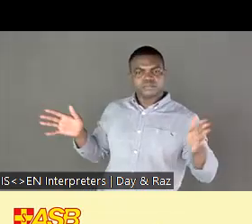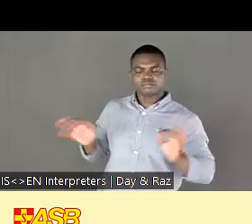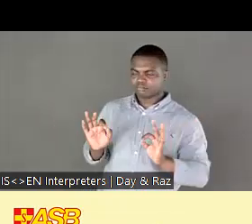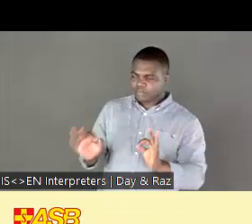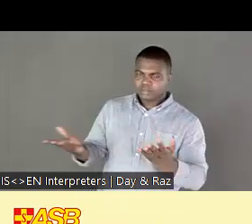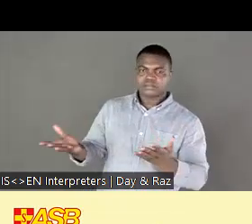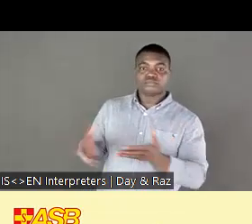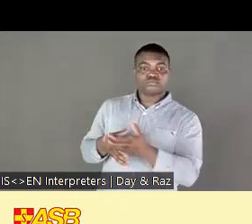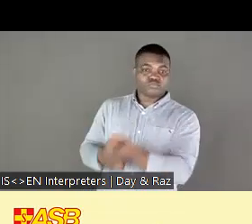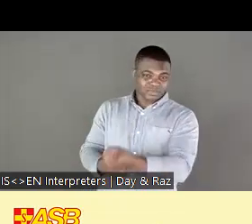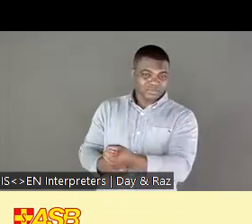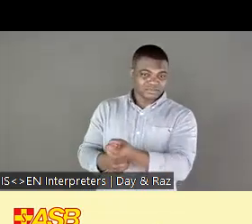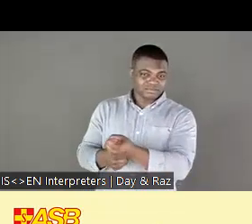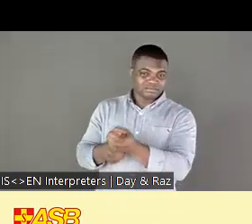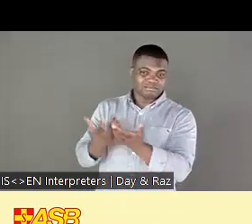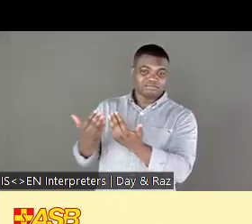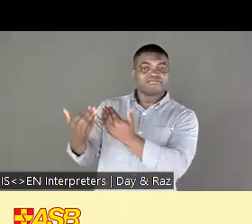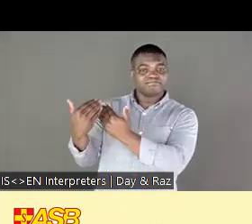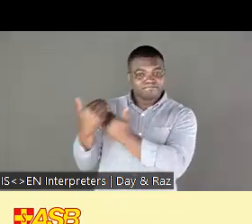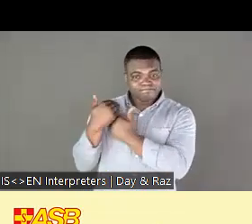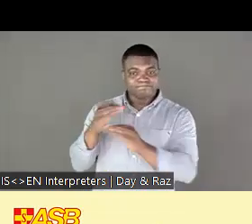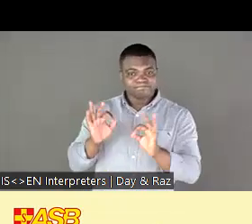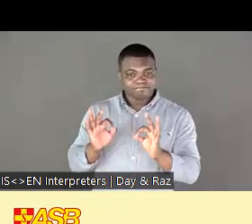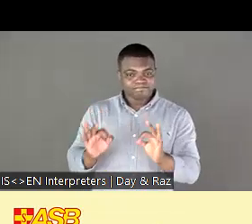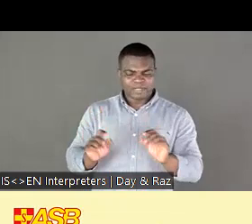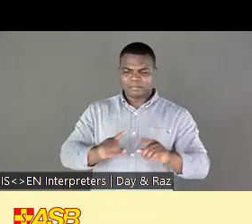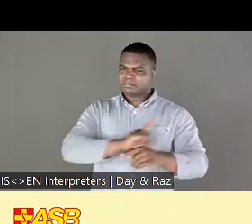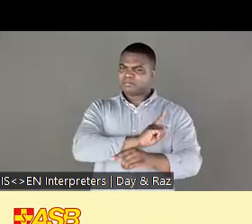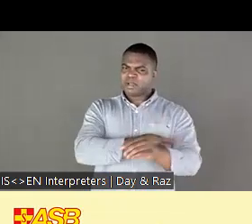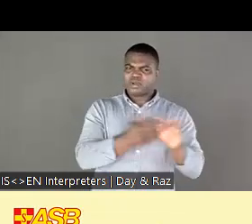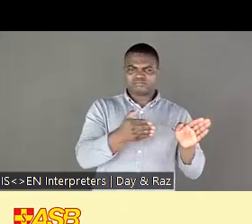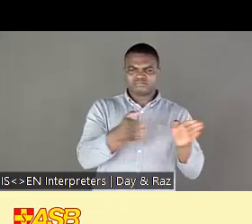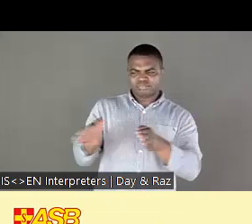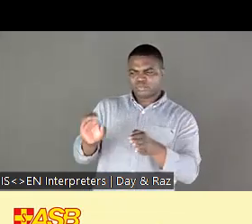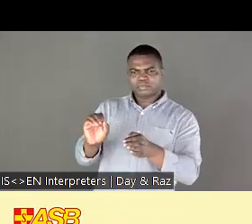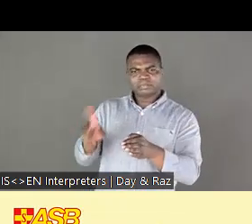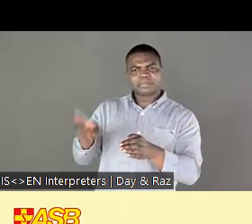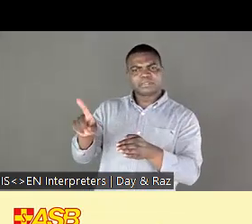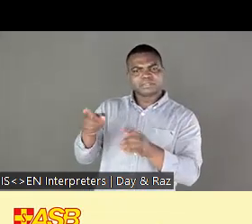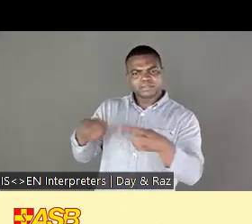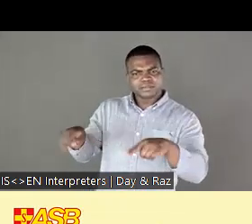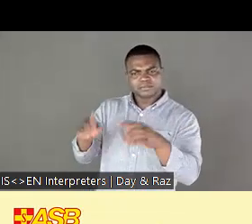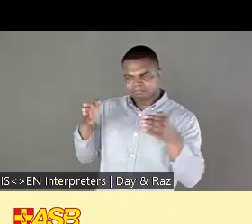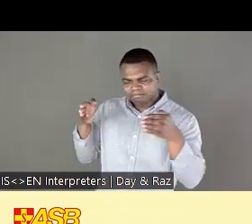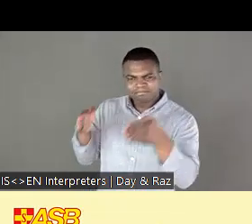it also disrupts the paternalistic power relations between op eds and humanitarian organizations.